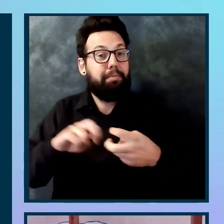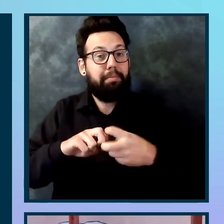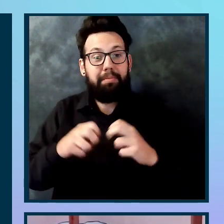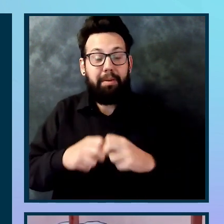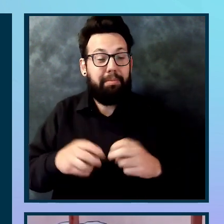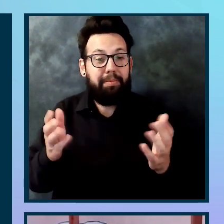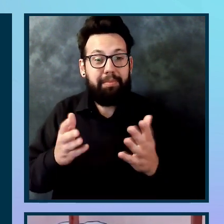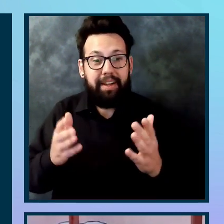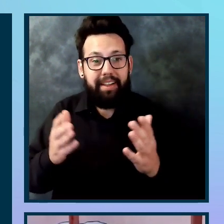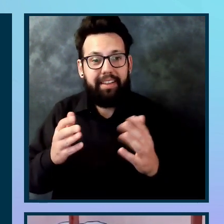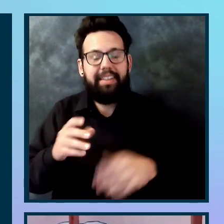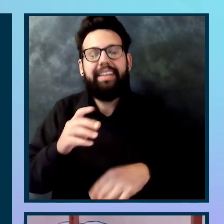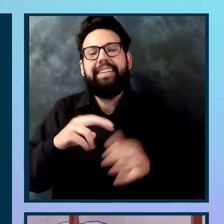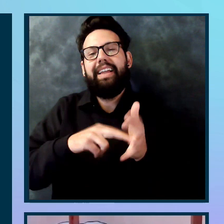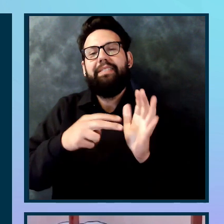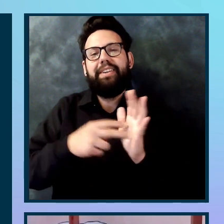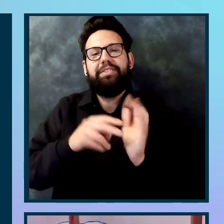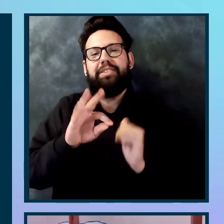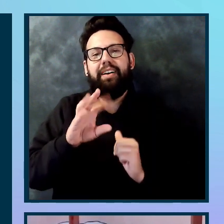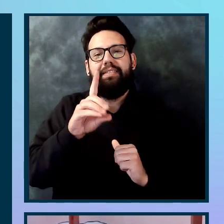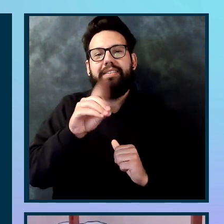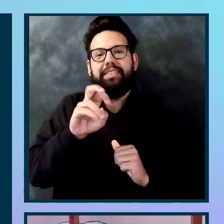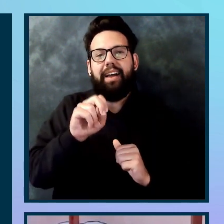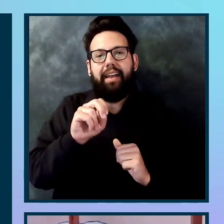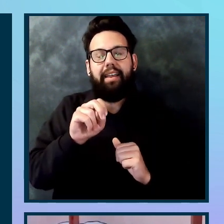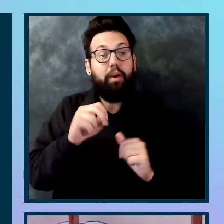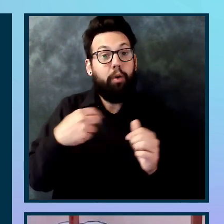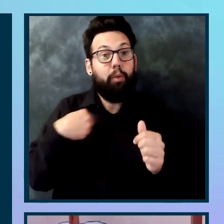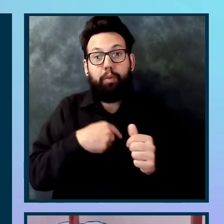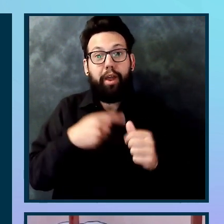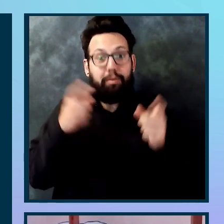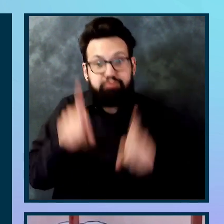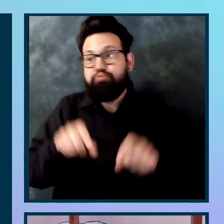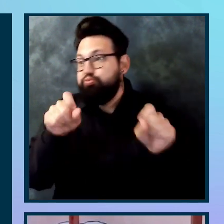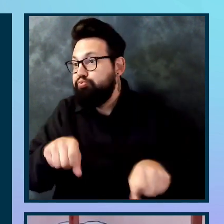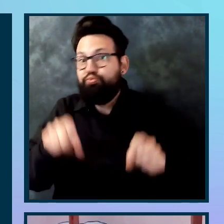is often kind of hidden and forgotten. It's not usually front and center.